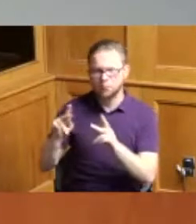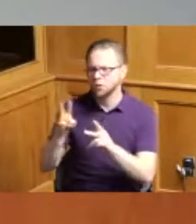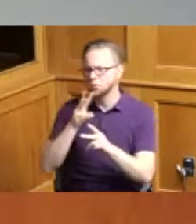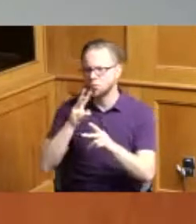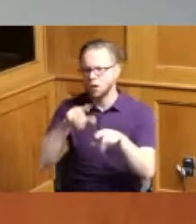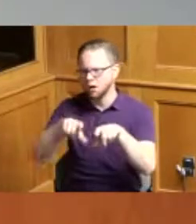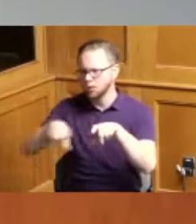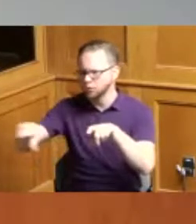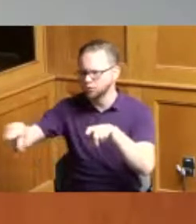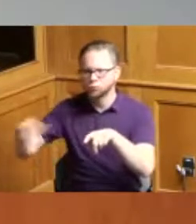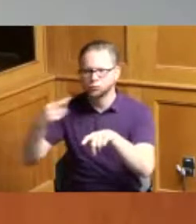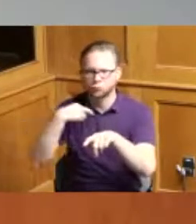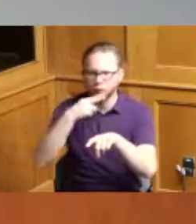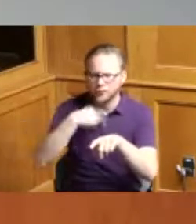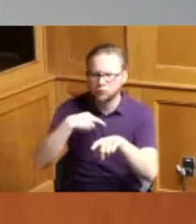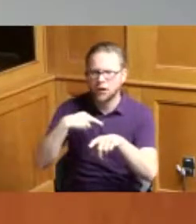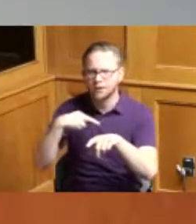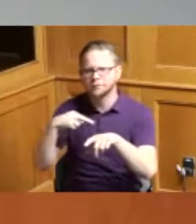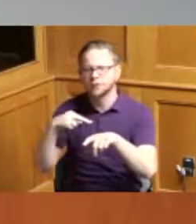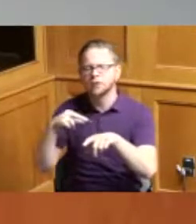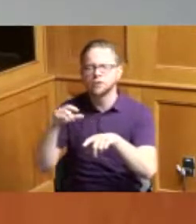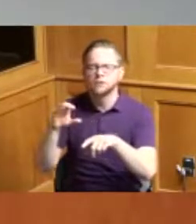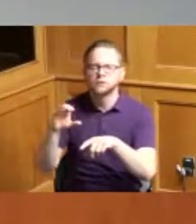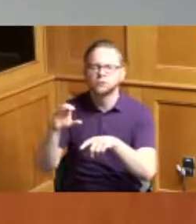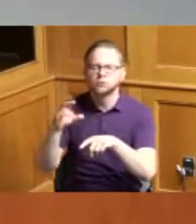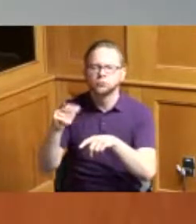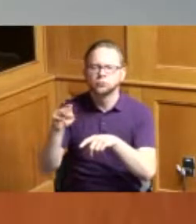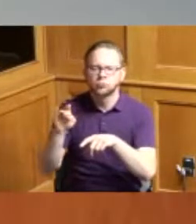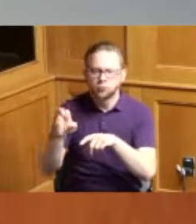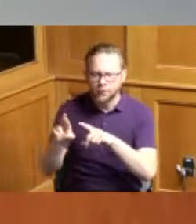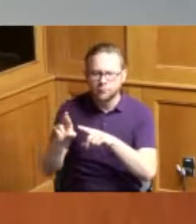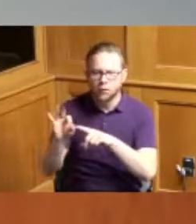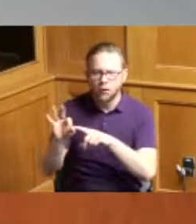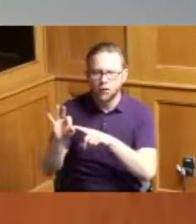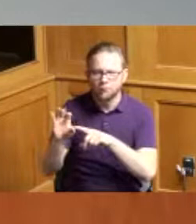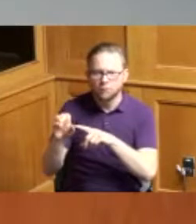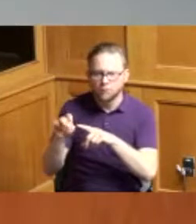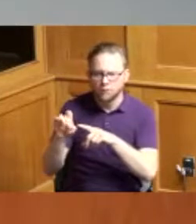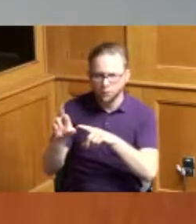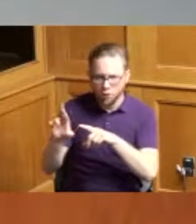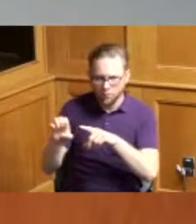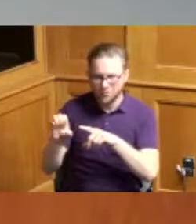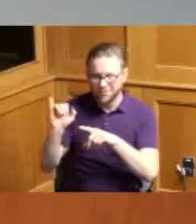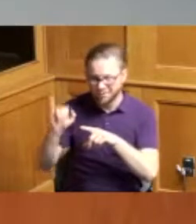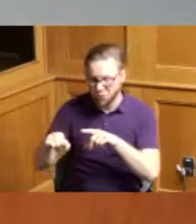with the cvb the chamber of commerce are very important as we as a community figure out